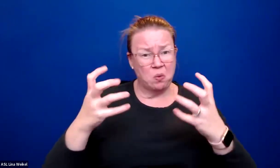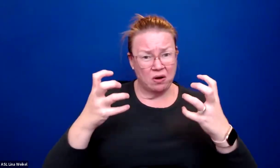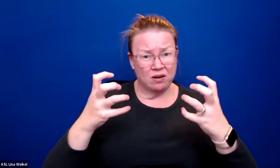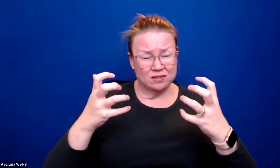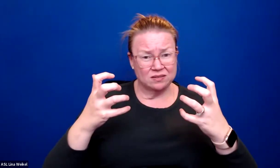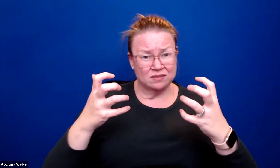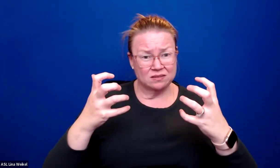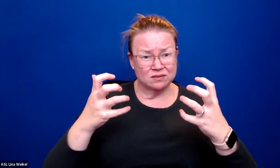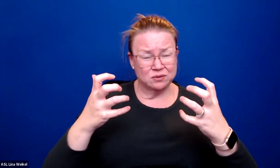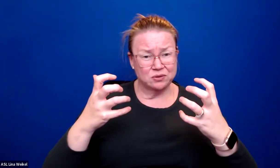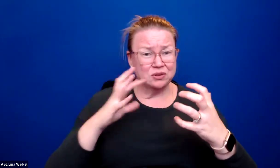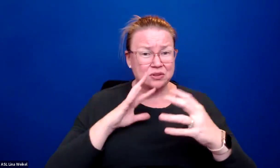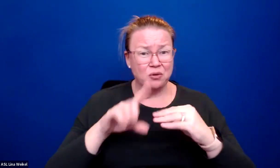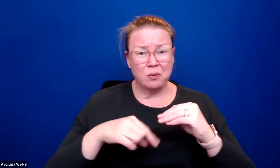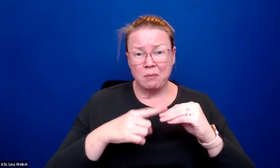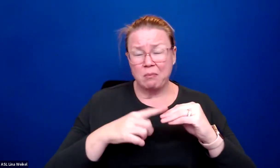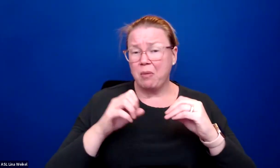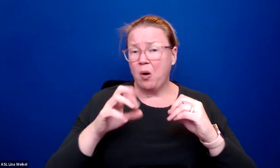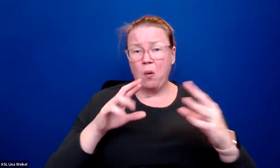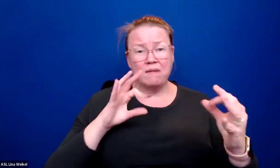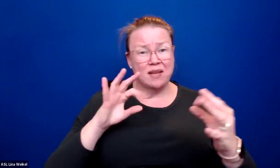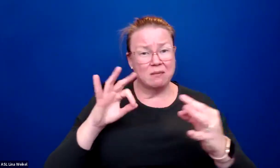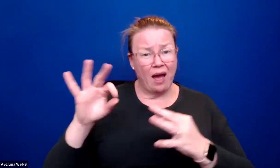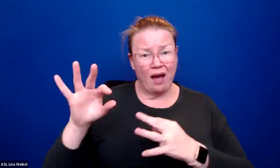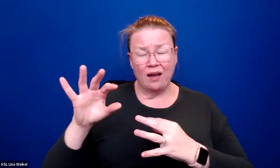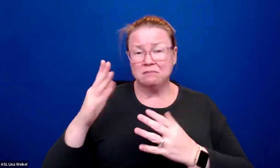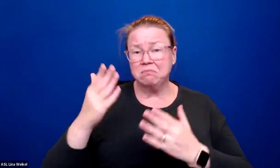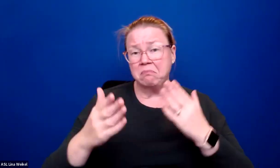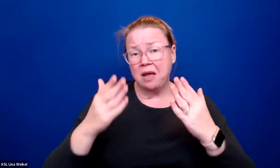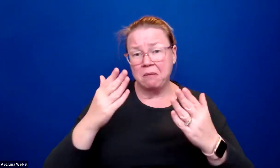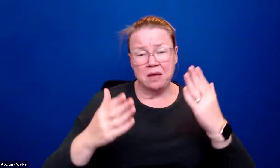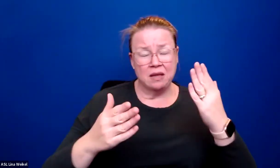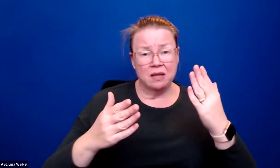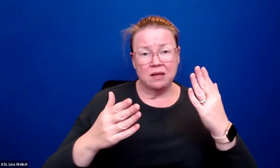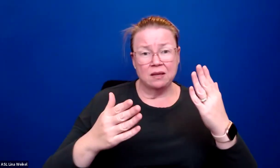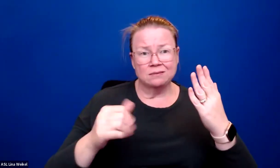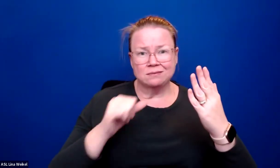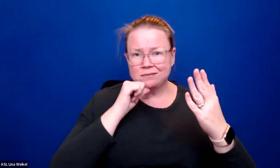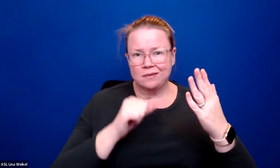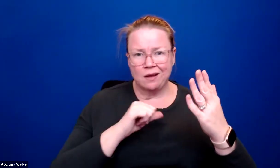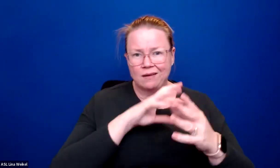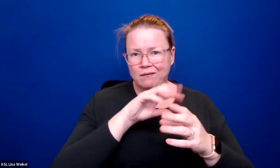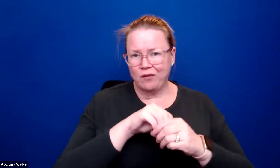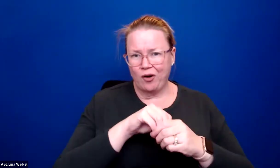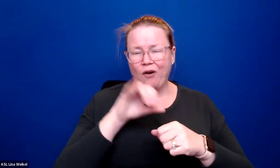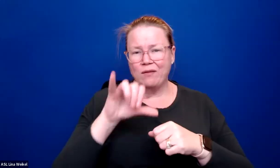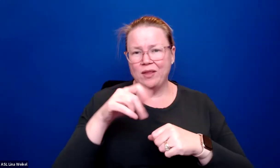Elissa w/ APRIL: to to talk about or get feedback on, that? Maybe Elissa w/ APRIL: were not part of that poll?